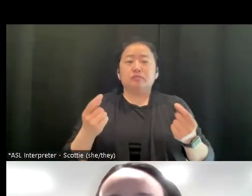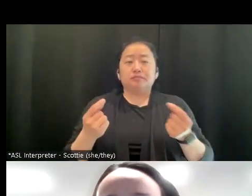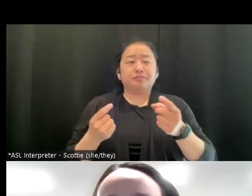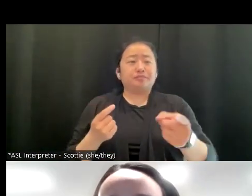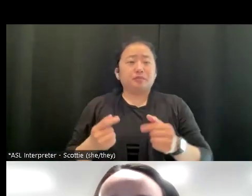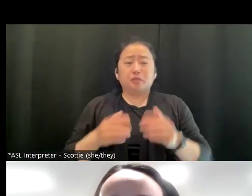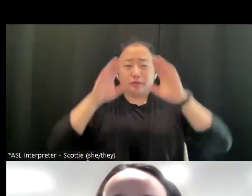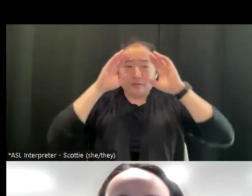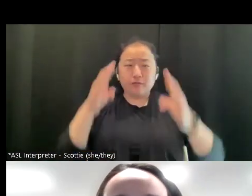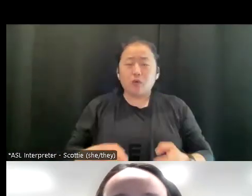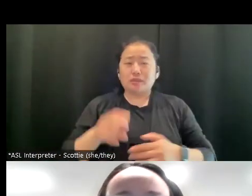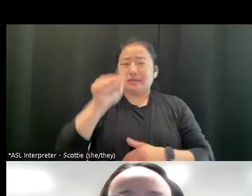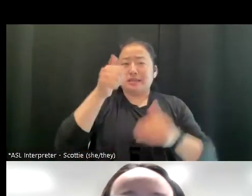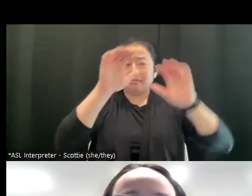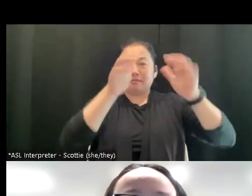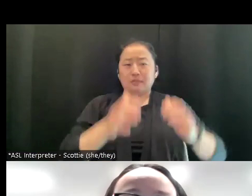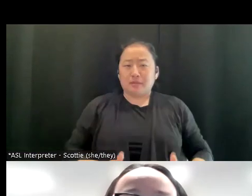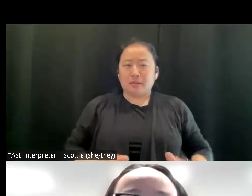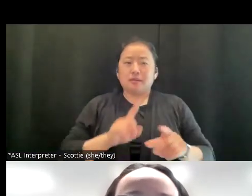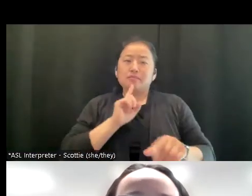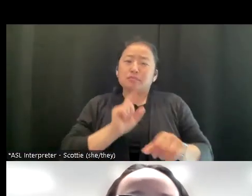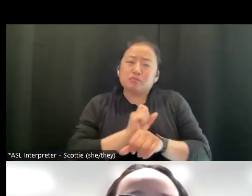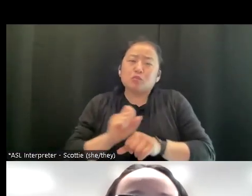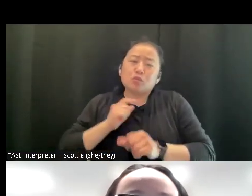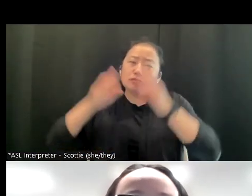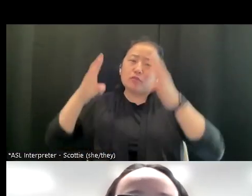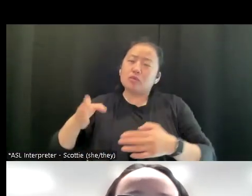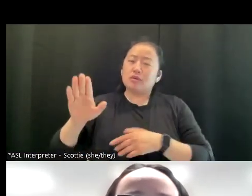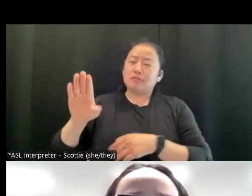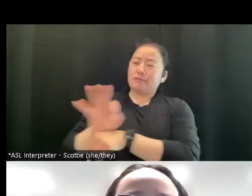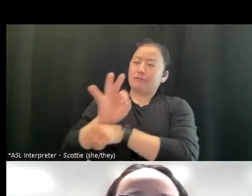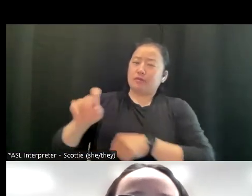functional needs that somebody may have in their lives including vision, hearing,